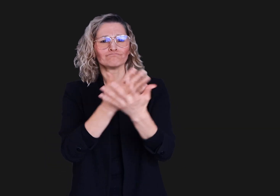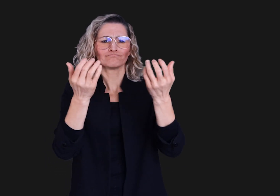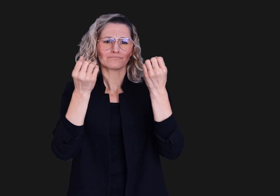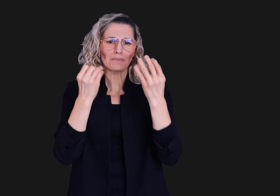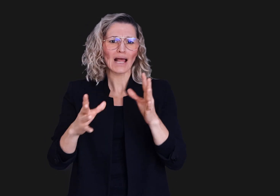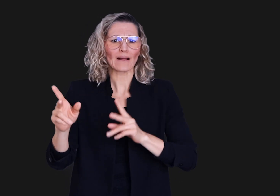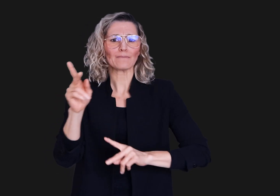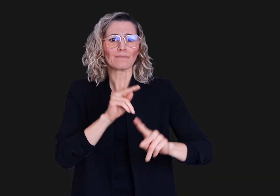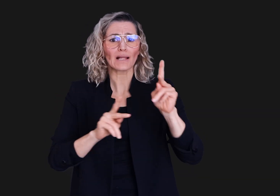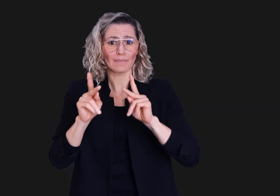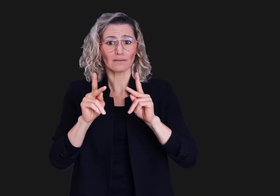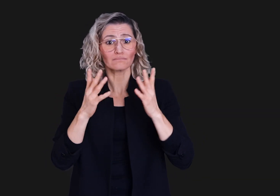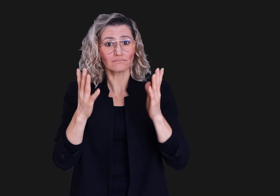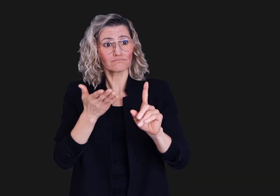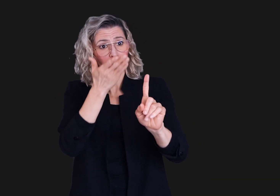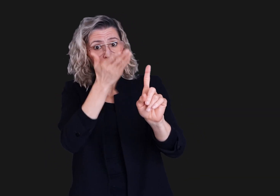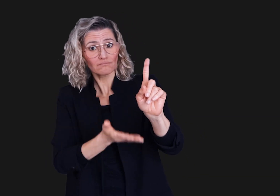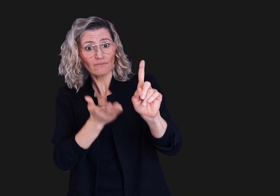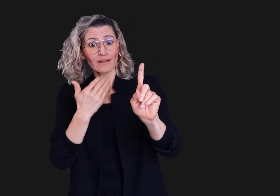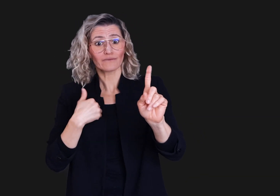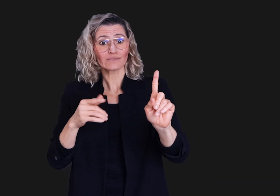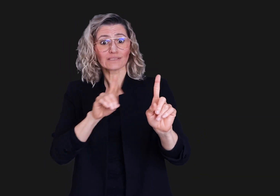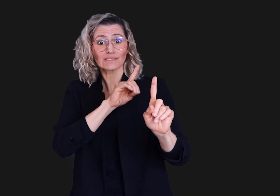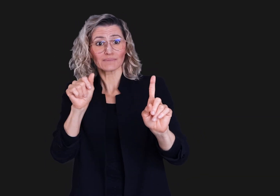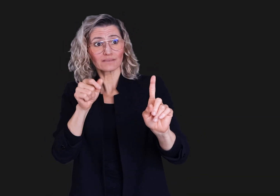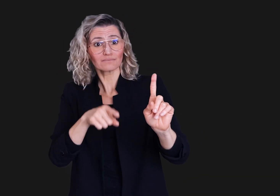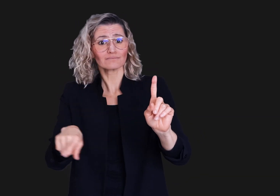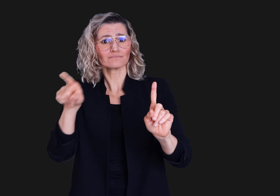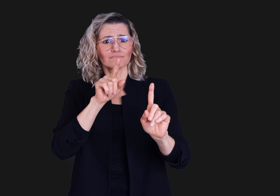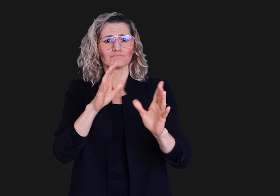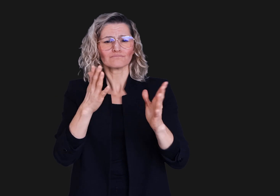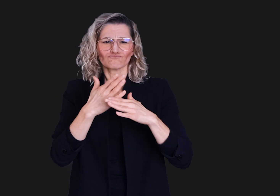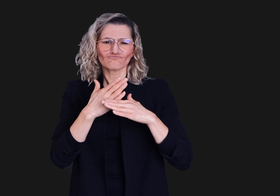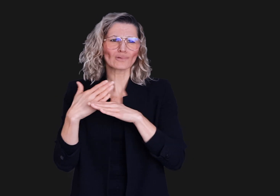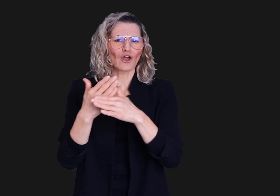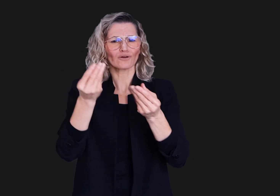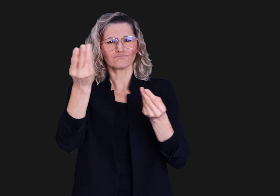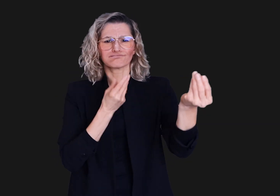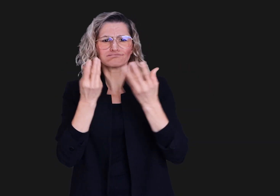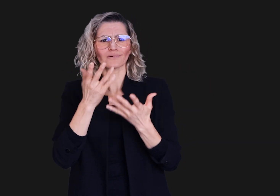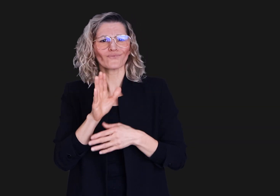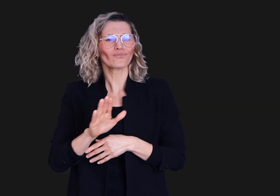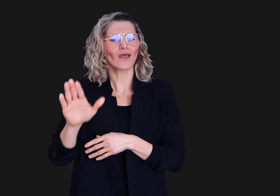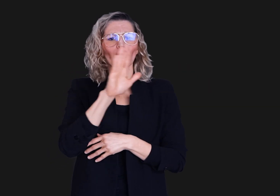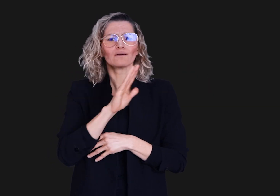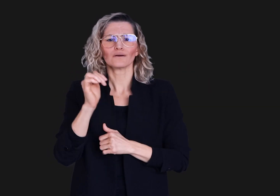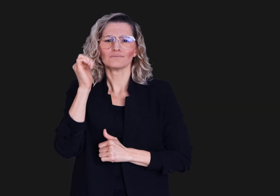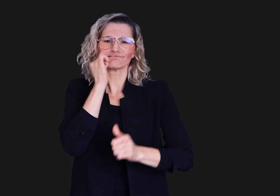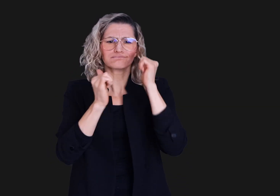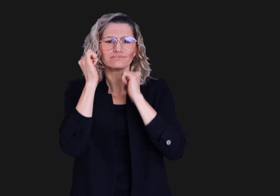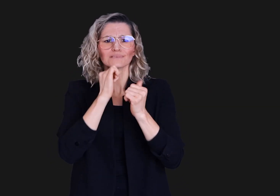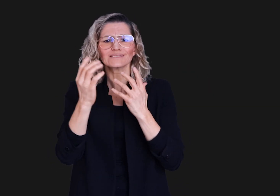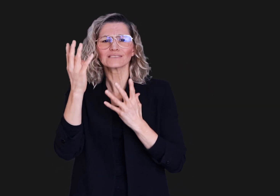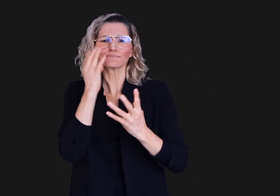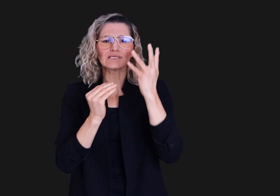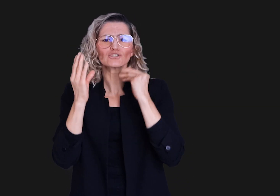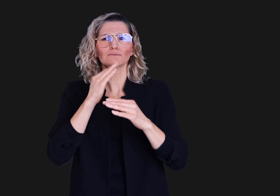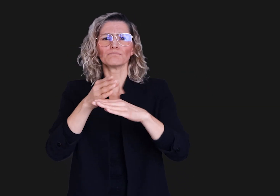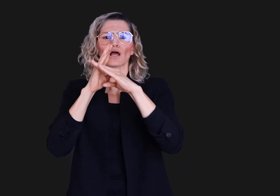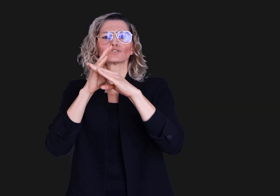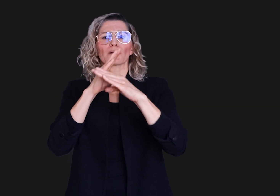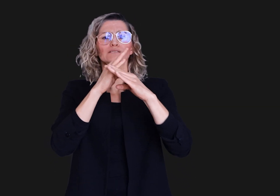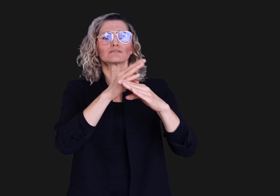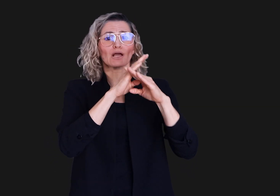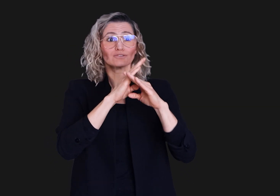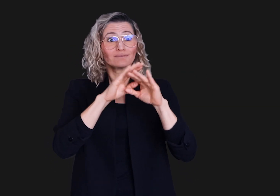Many people shared their everyday experiences and barriers as a person with a disability.